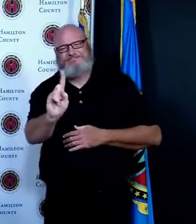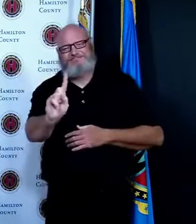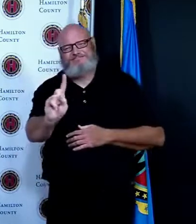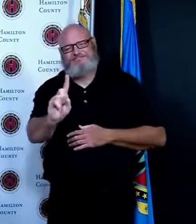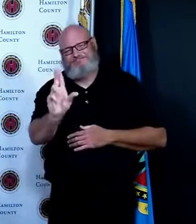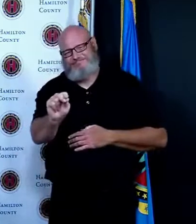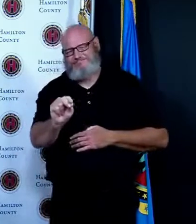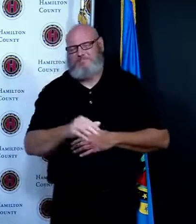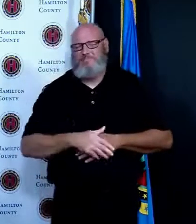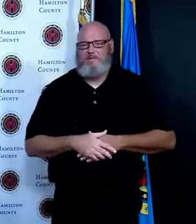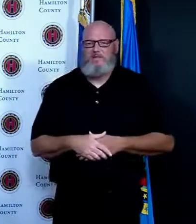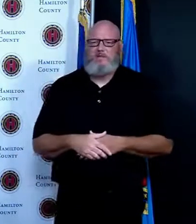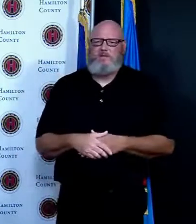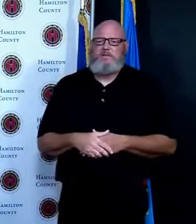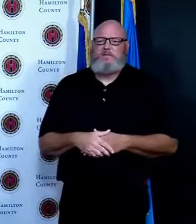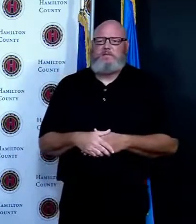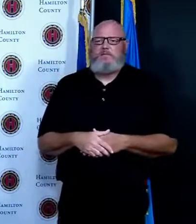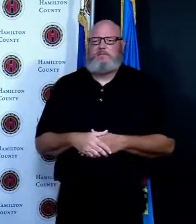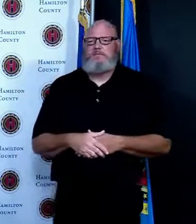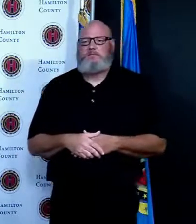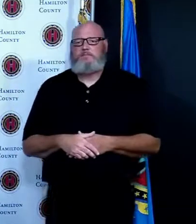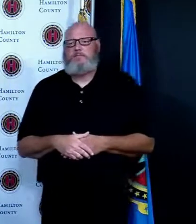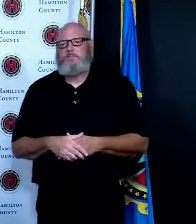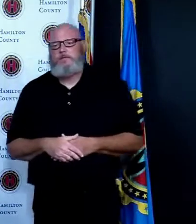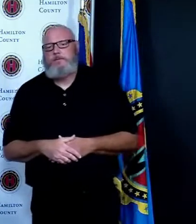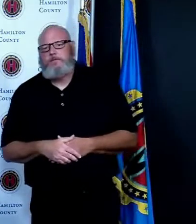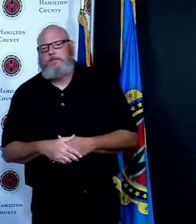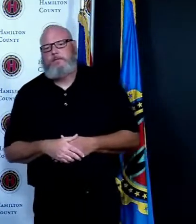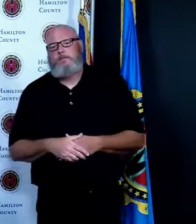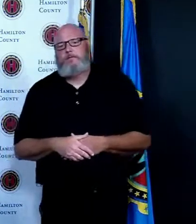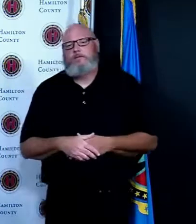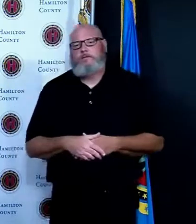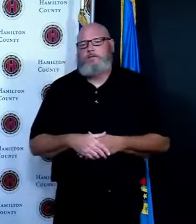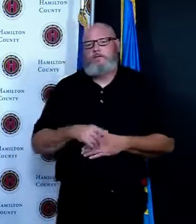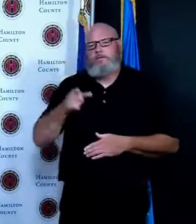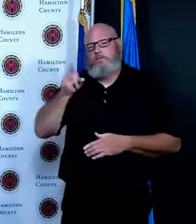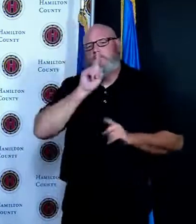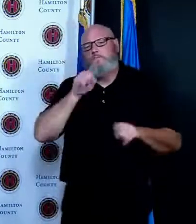rated various things from either a percentage or a numerical count does the county have a chart